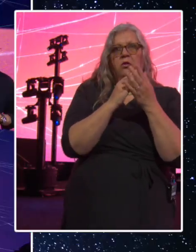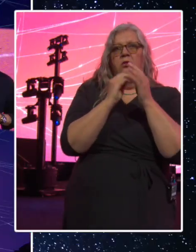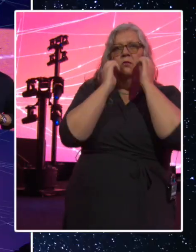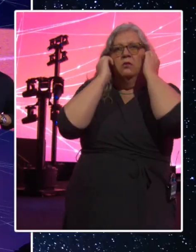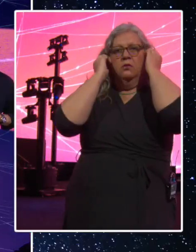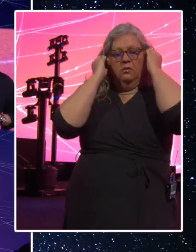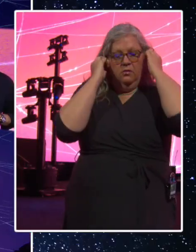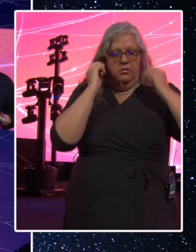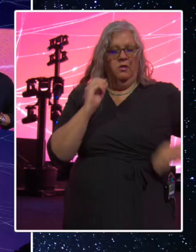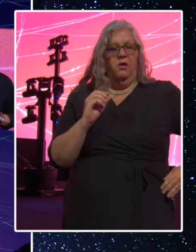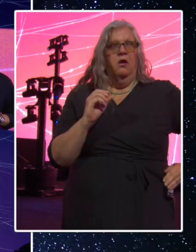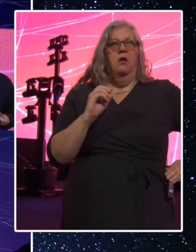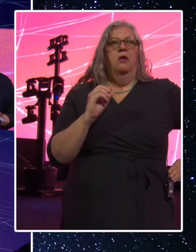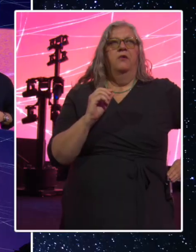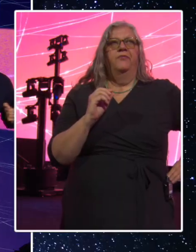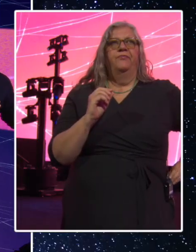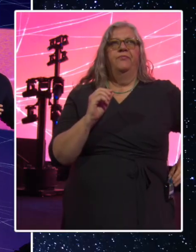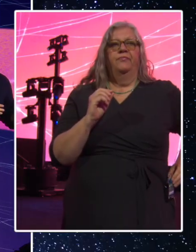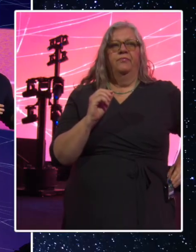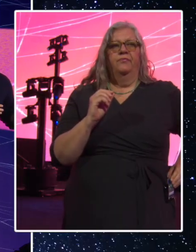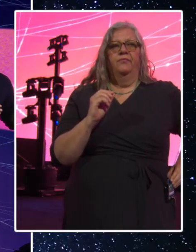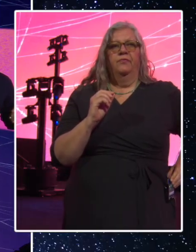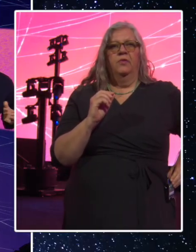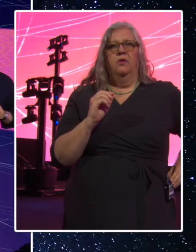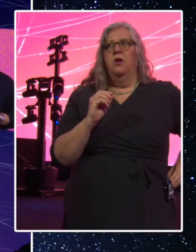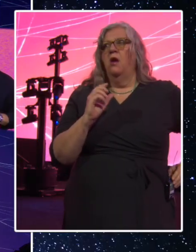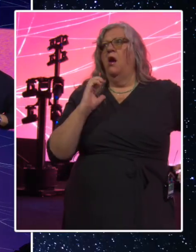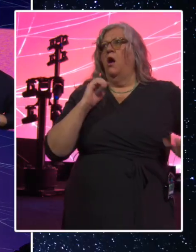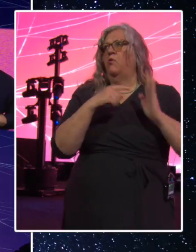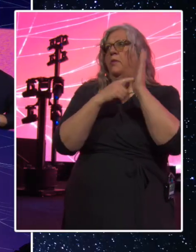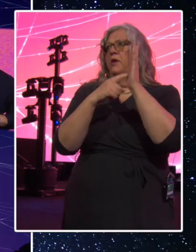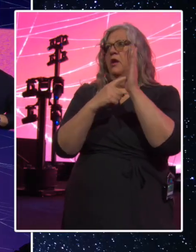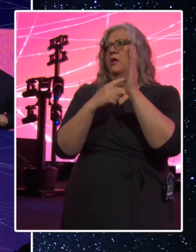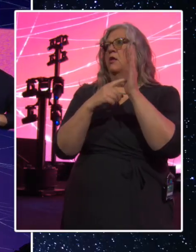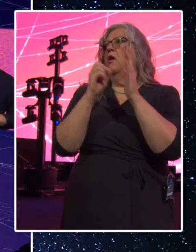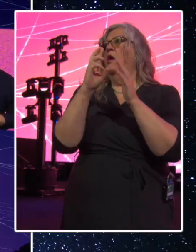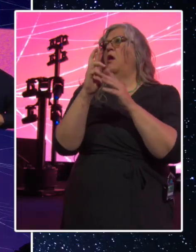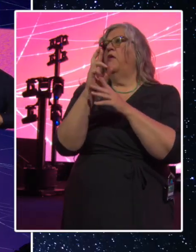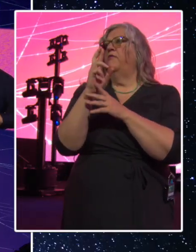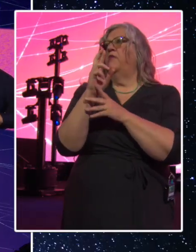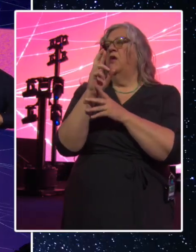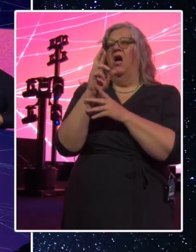Through our acquisition of OpsRamp, we have expanded our AIOps capabilities